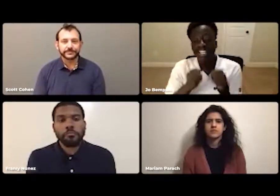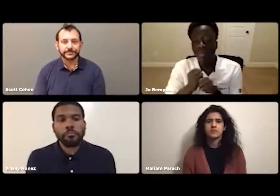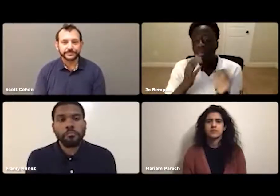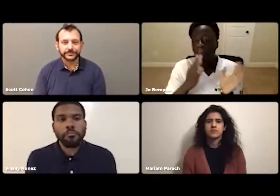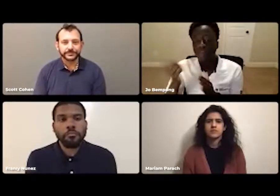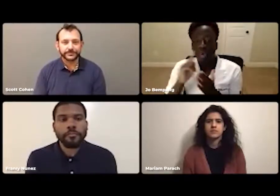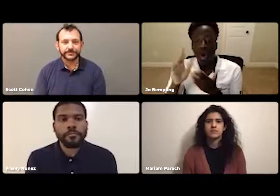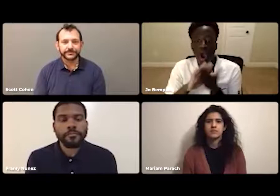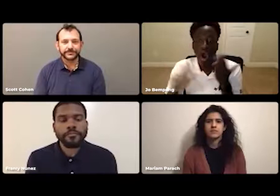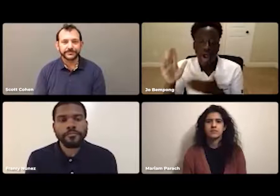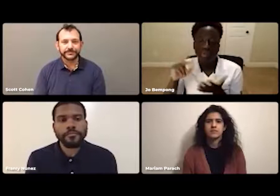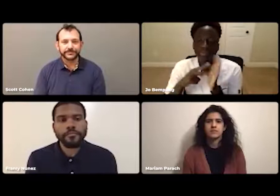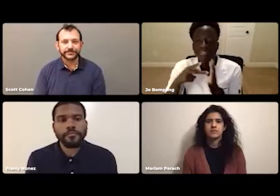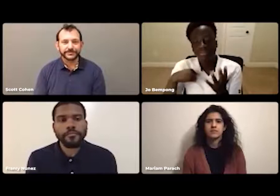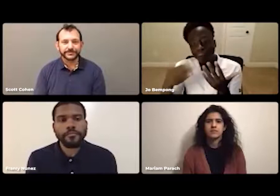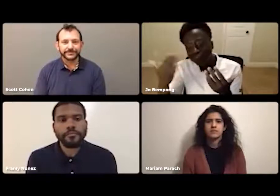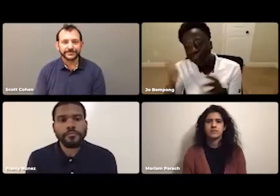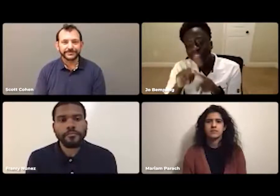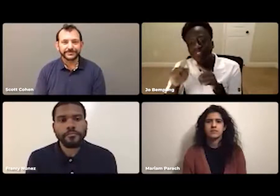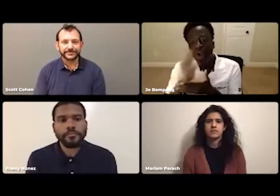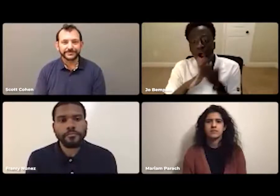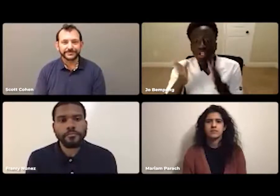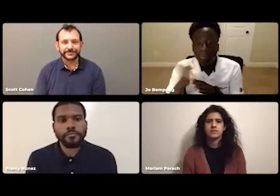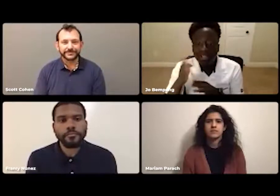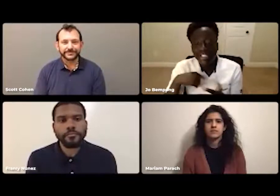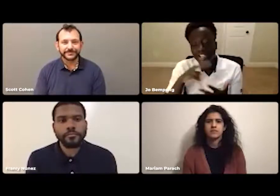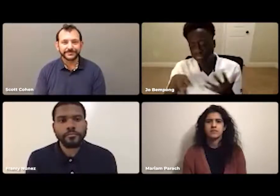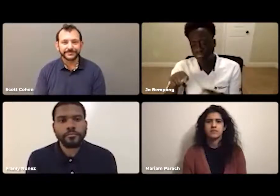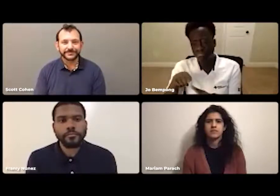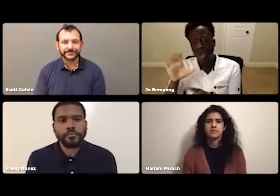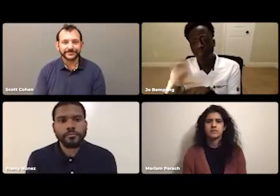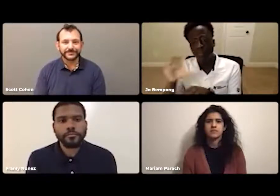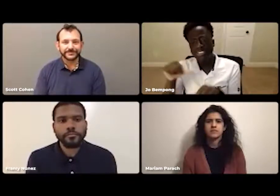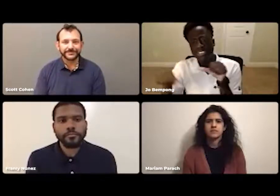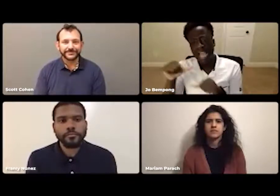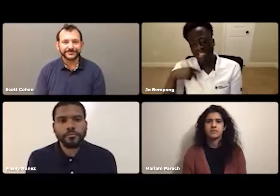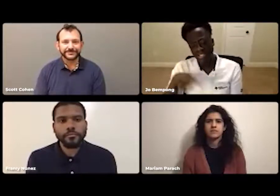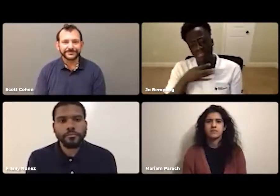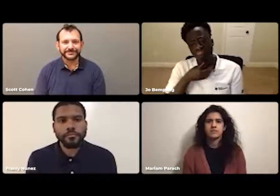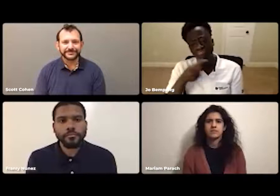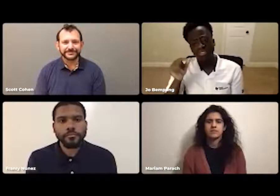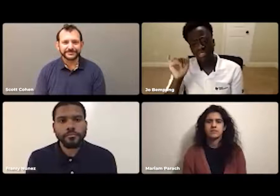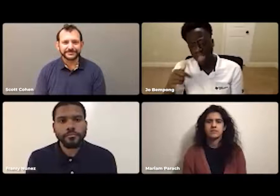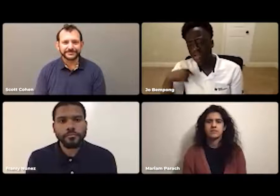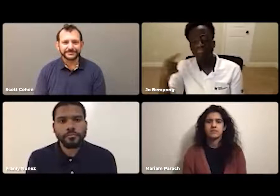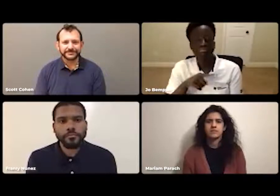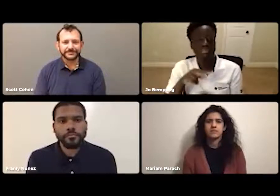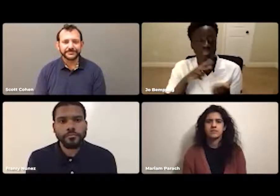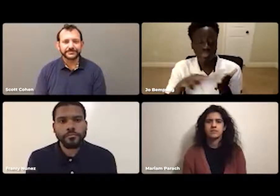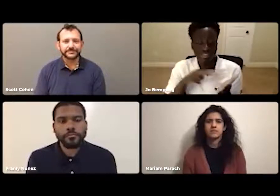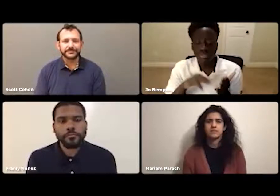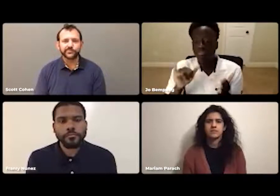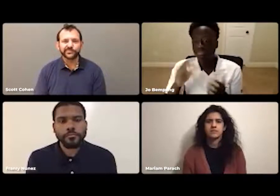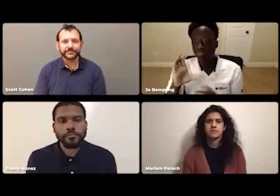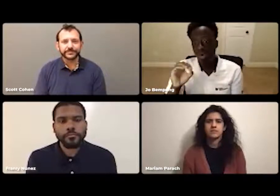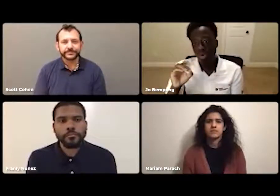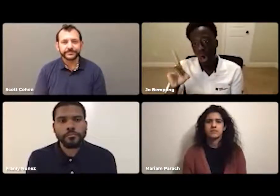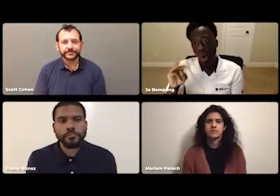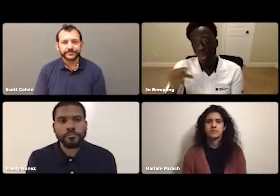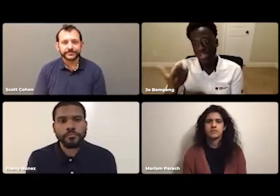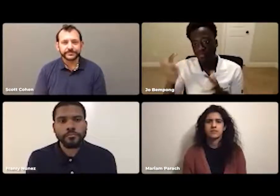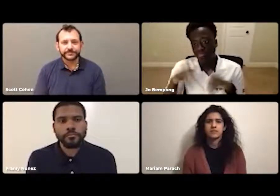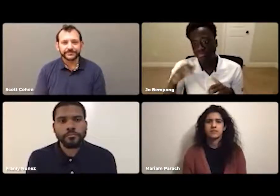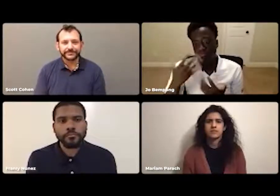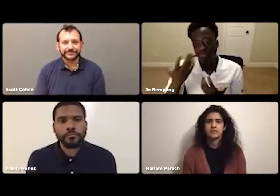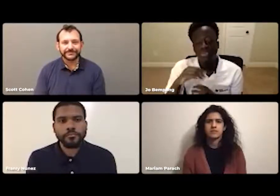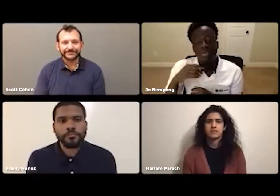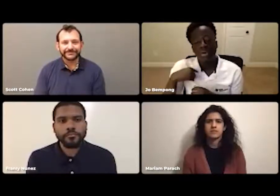My junior and senior year, I saw a program for Computer Science.